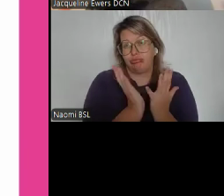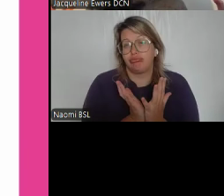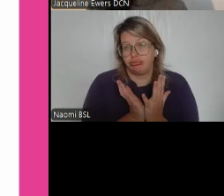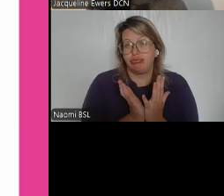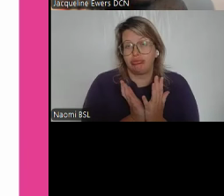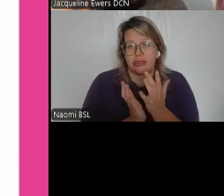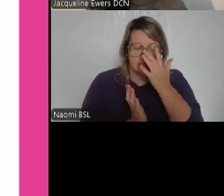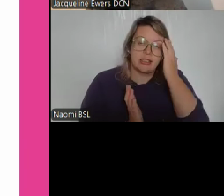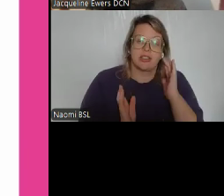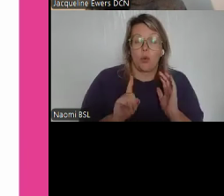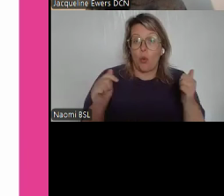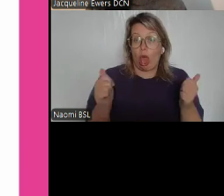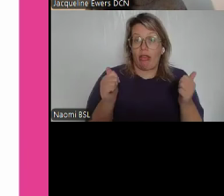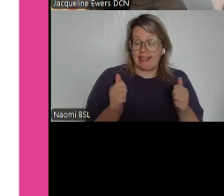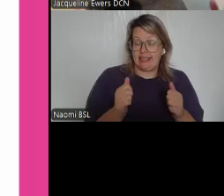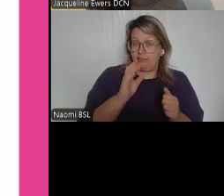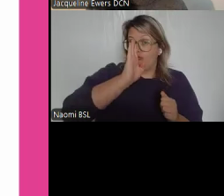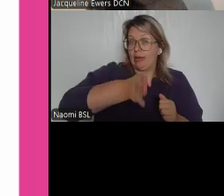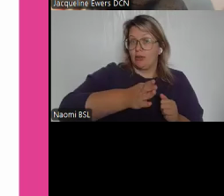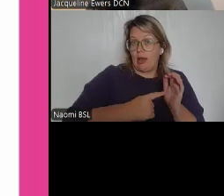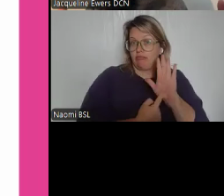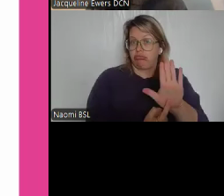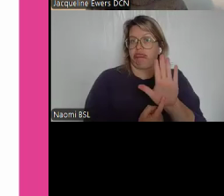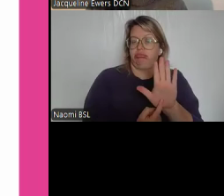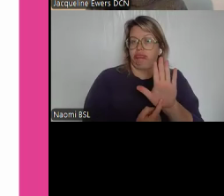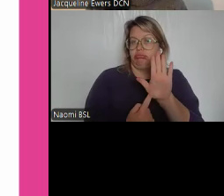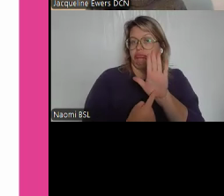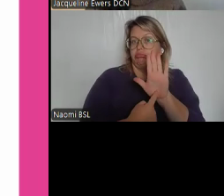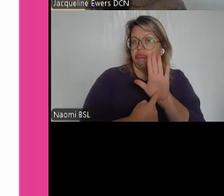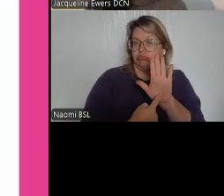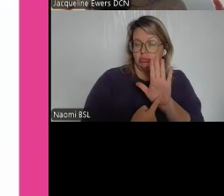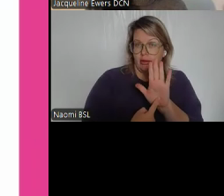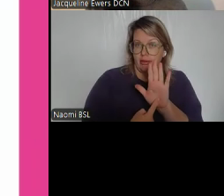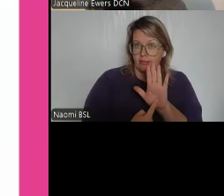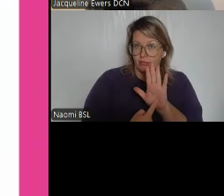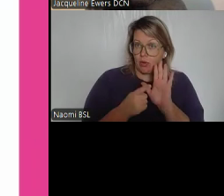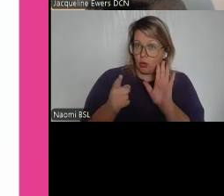They're telling you right at the start what you can expect.